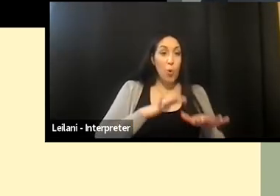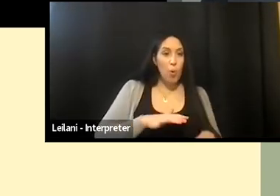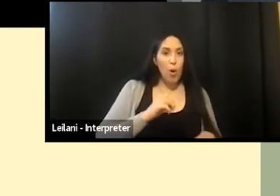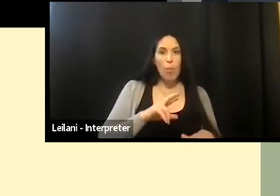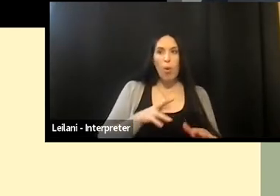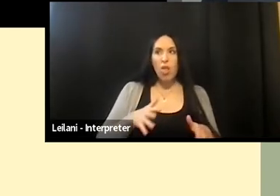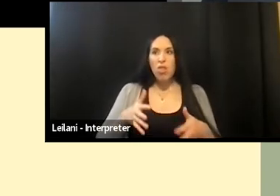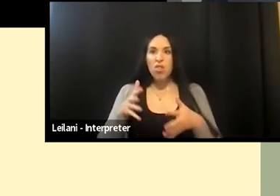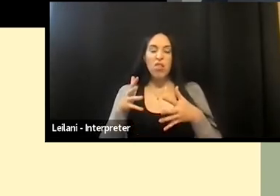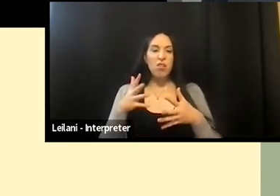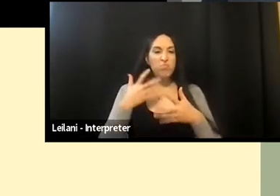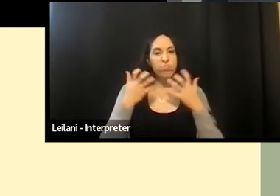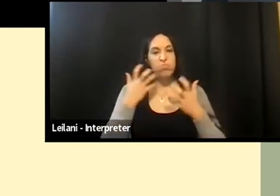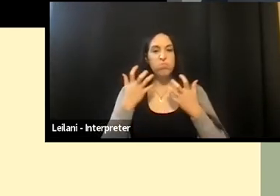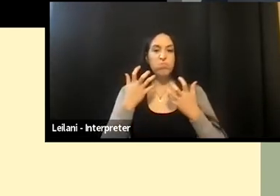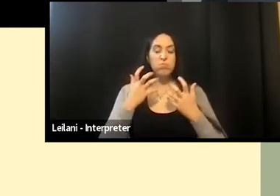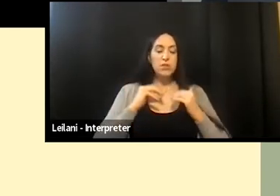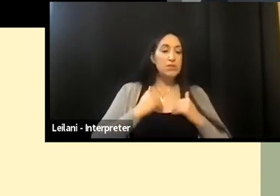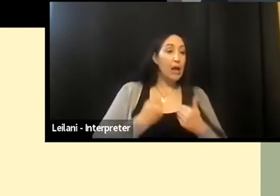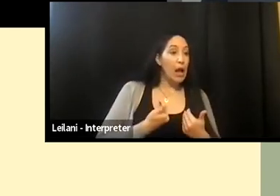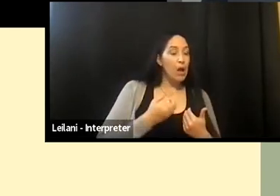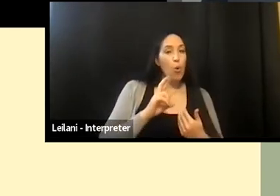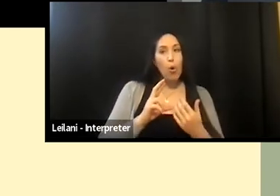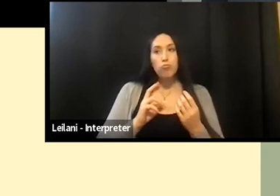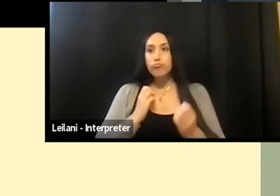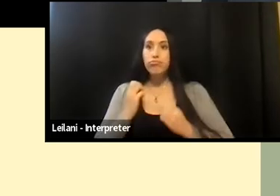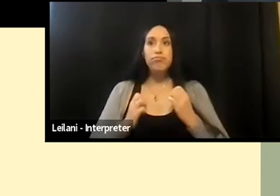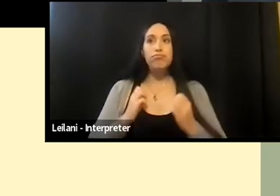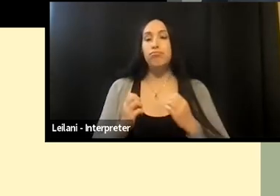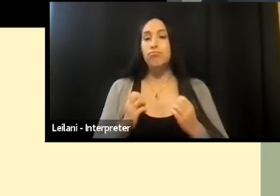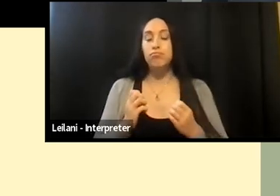tired or energetic, irritated or friendly.